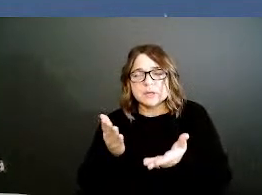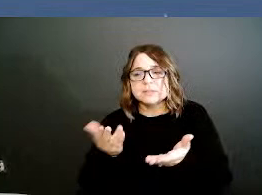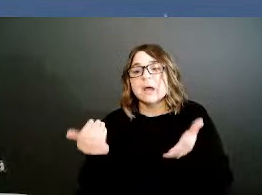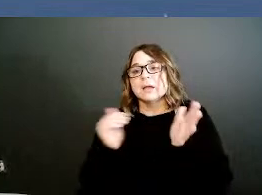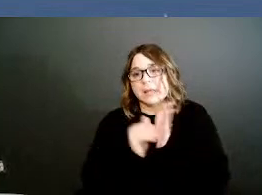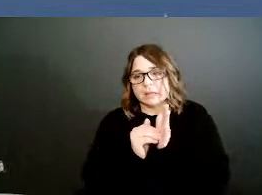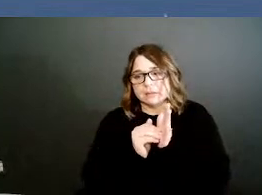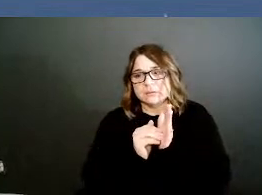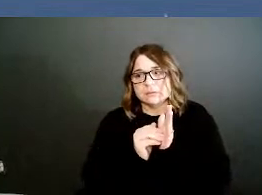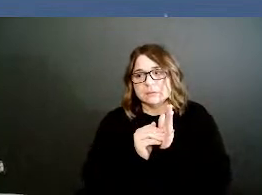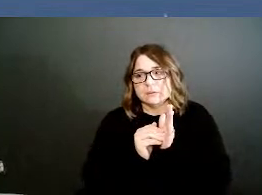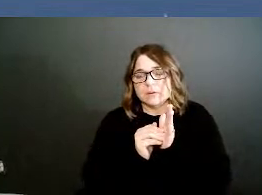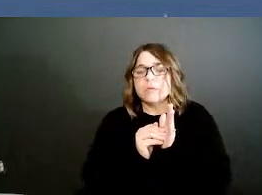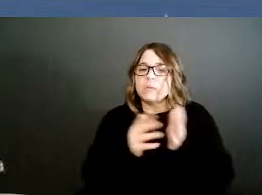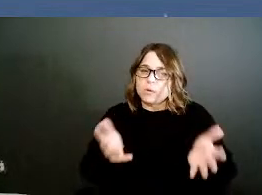TO PLEASE REJECT ANY